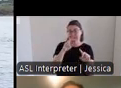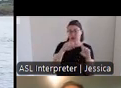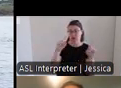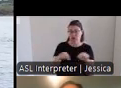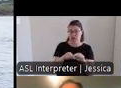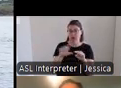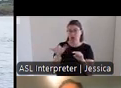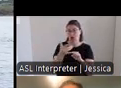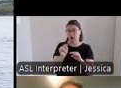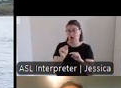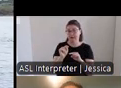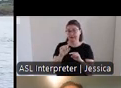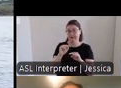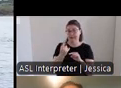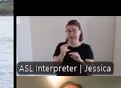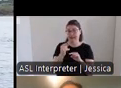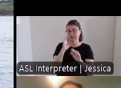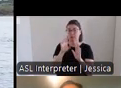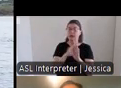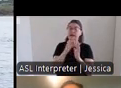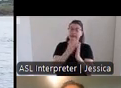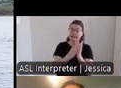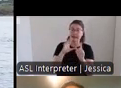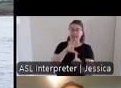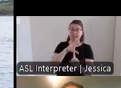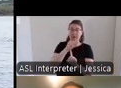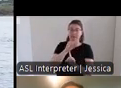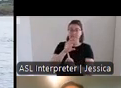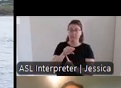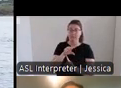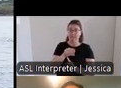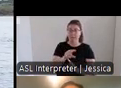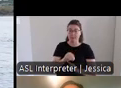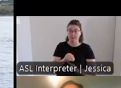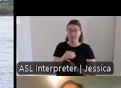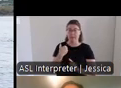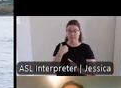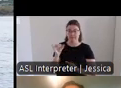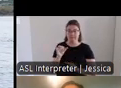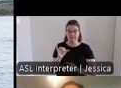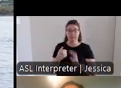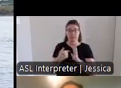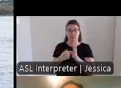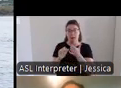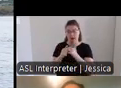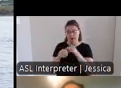It's mostly text, but there are some screenshots in my chapter that show how to add alt text for Word,